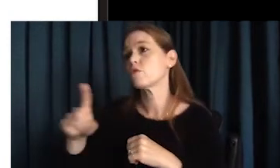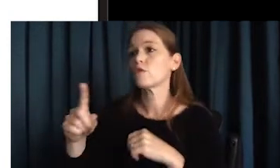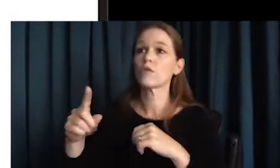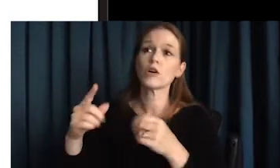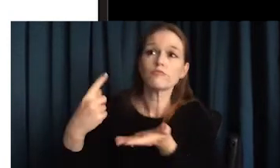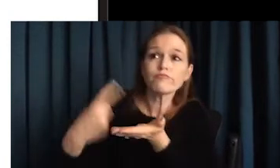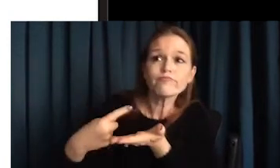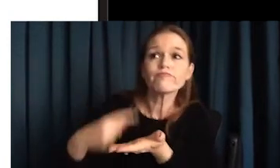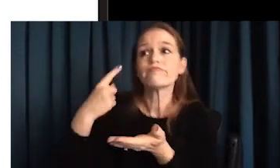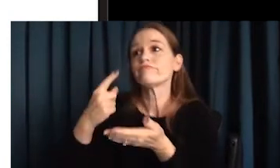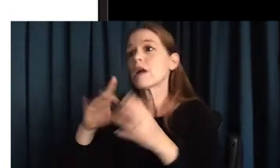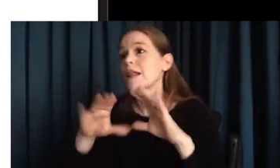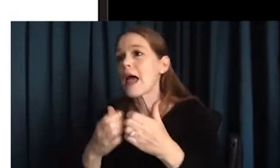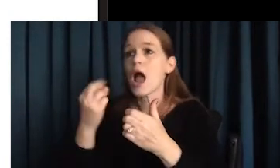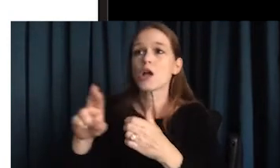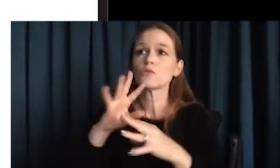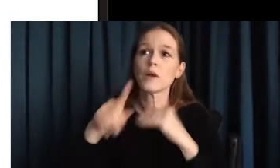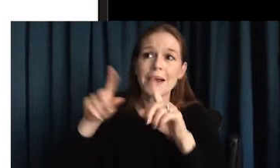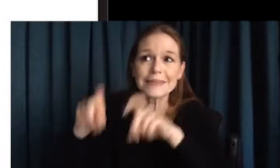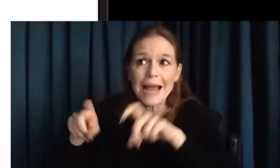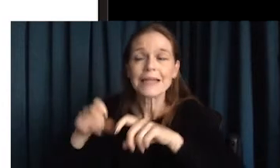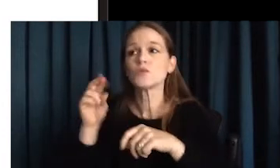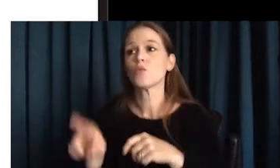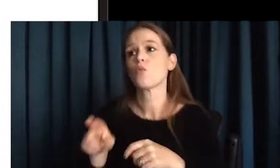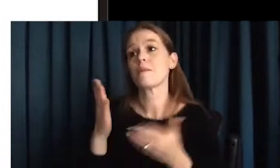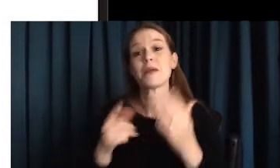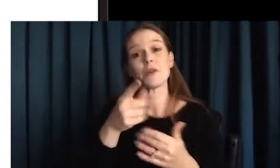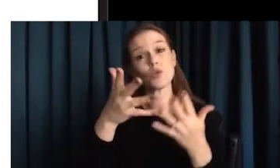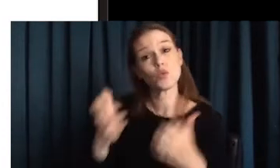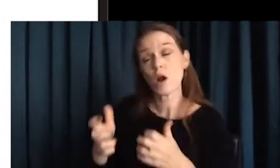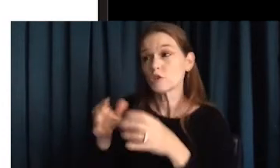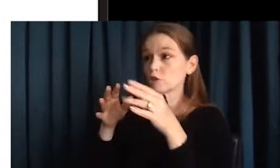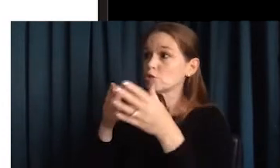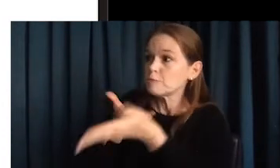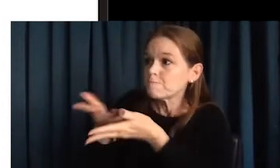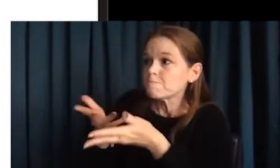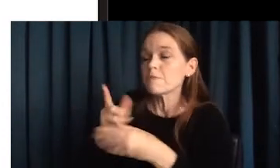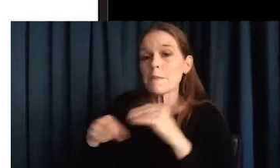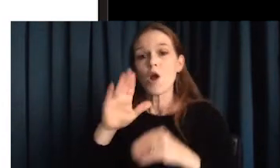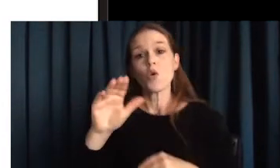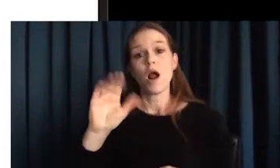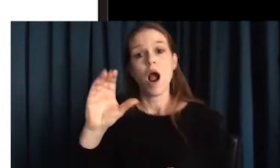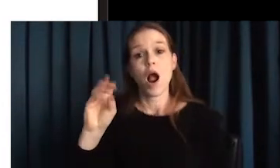Also if you need to perhaps discuss accommodations with him, like implementing your accommodations,